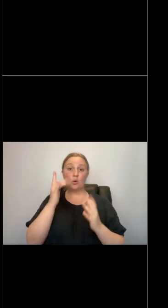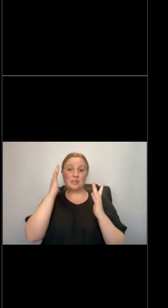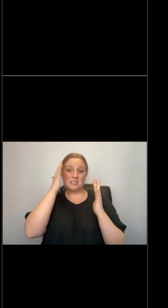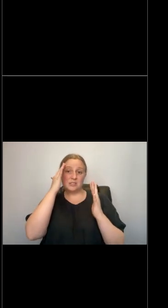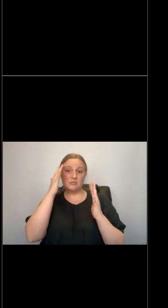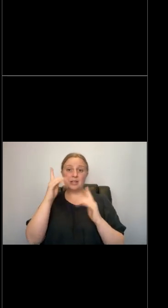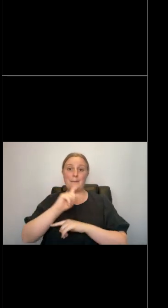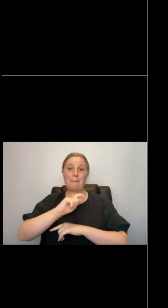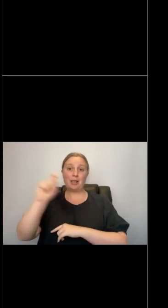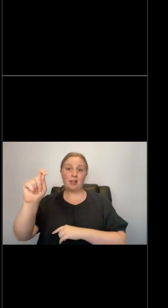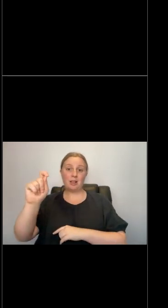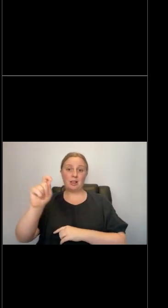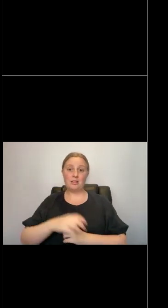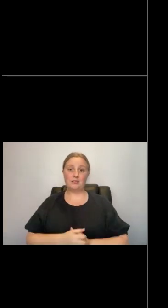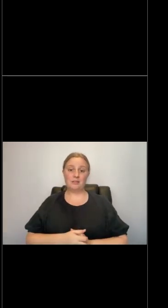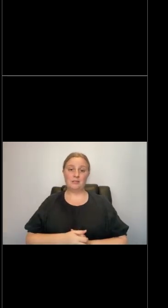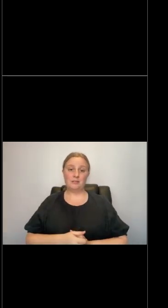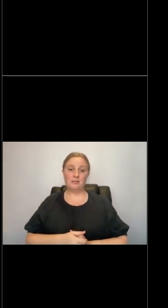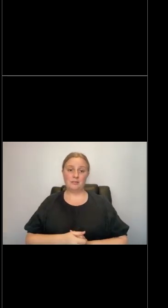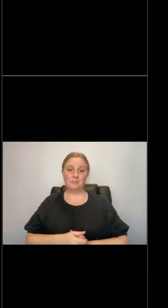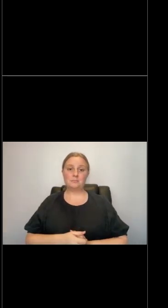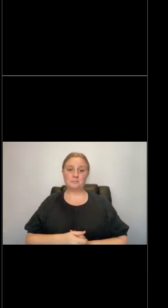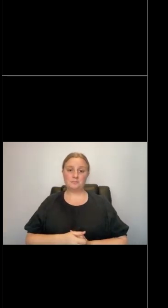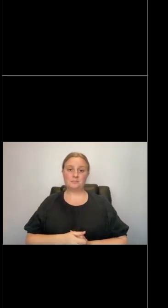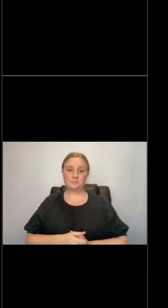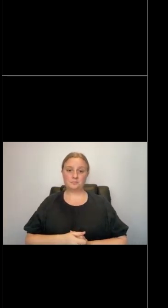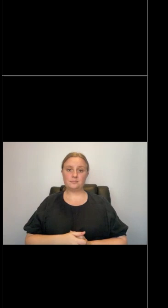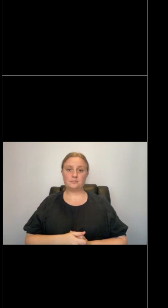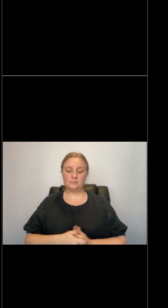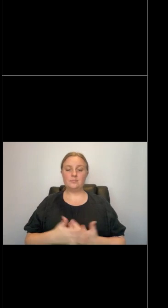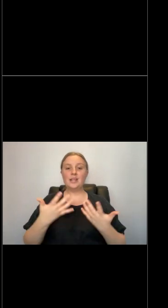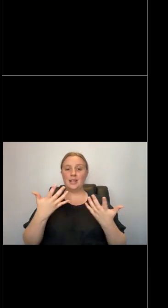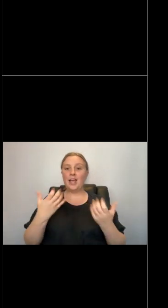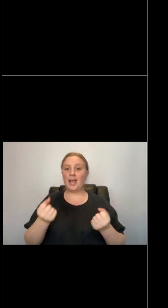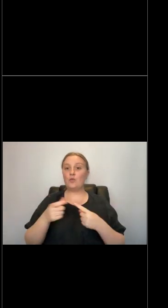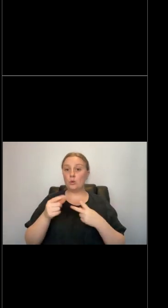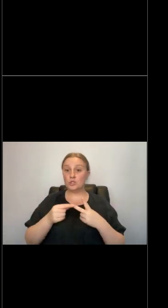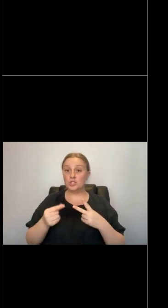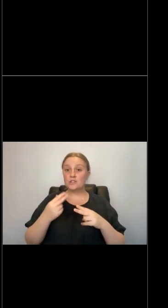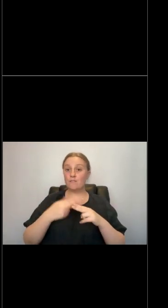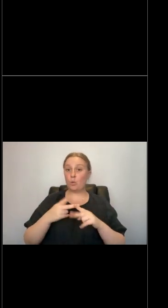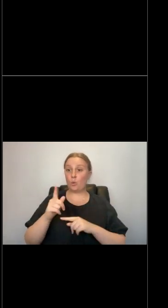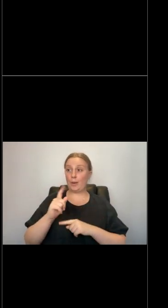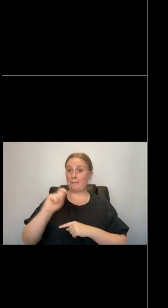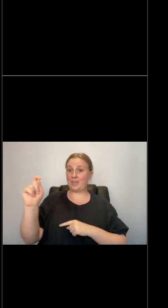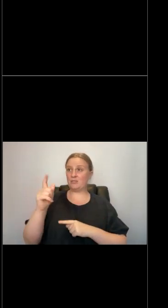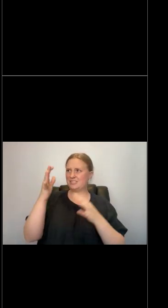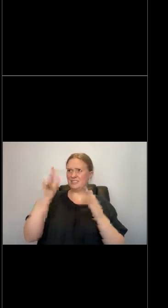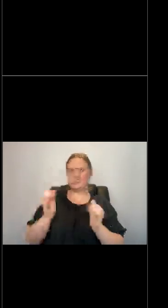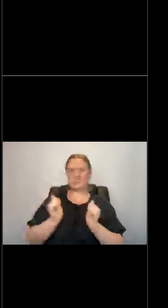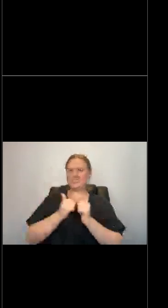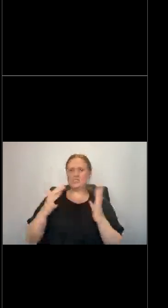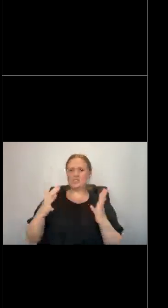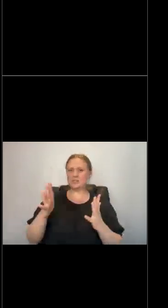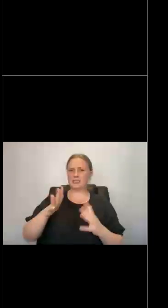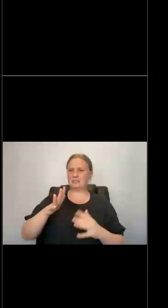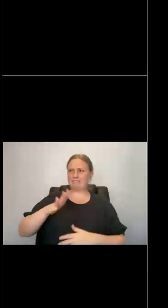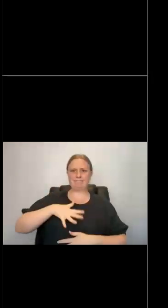as I said, there are a few options. An appeal can be lodged to the mental health court within 60 days